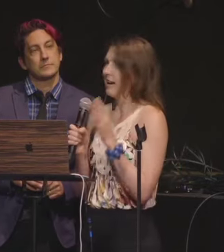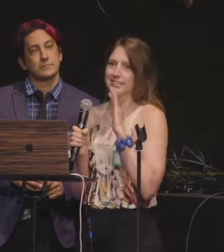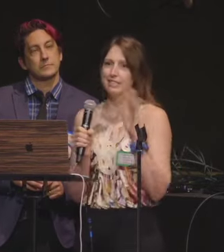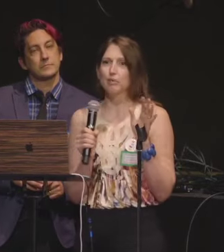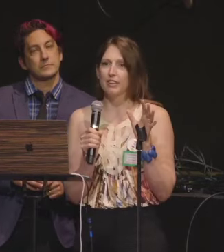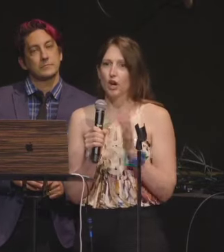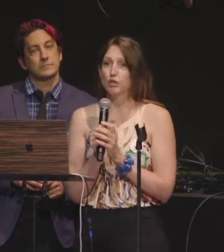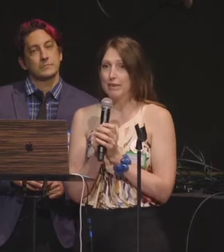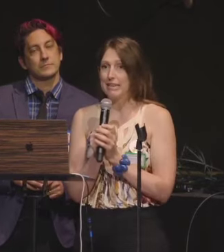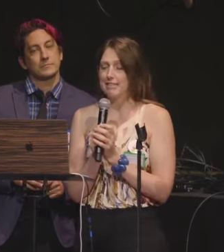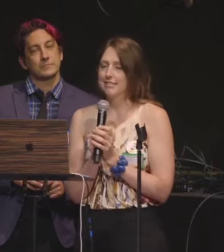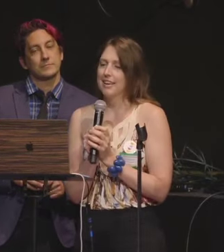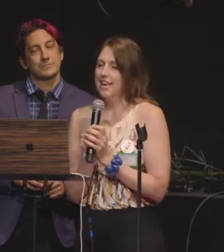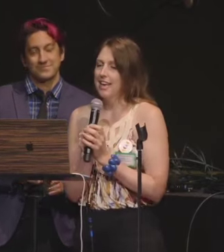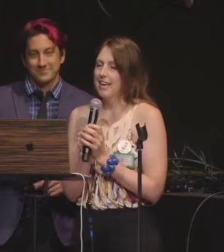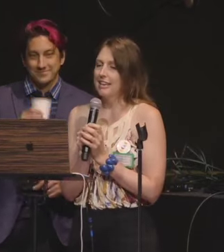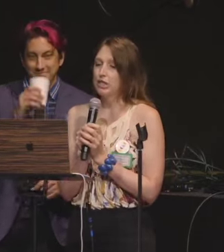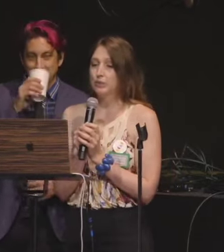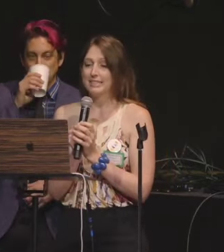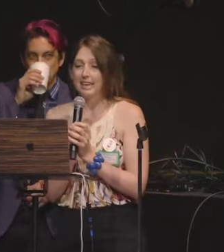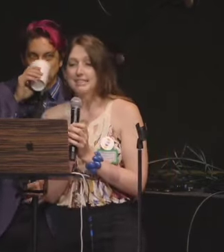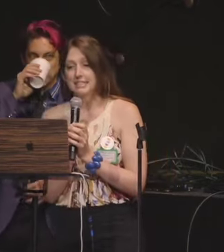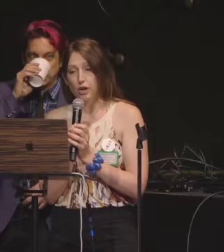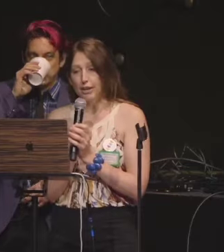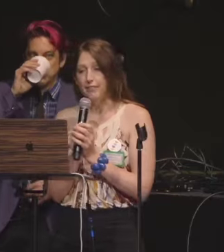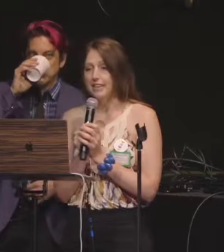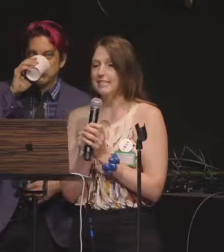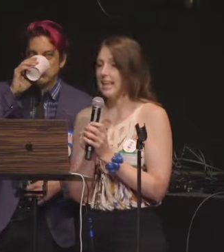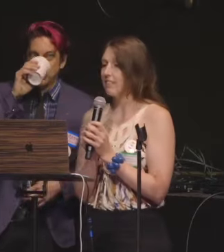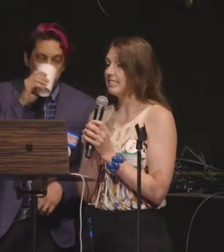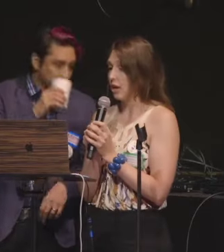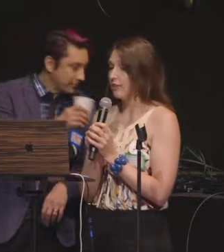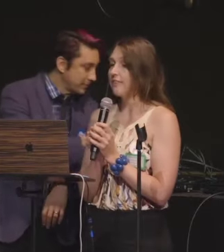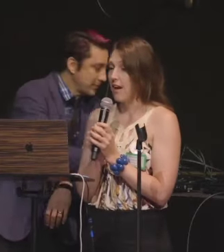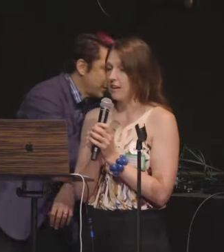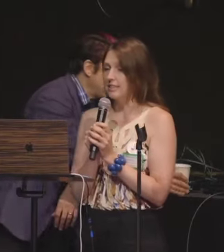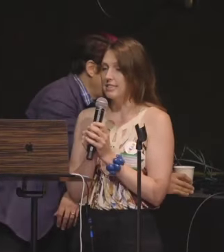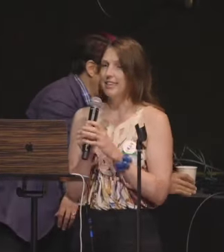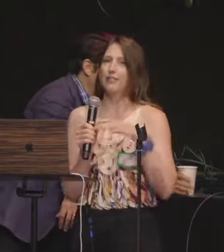because it's really hard to read. And use sans serif instead of serif fonts,